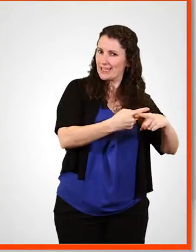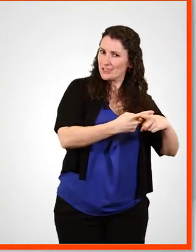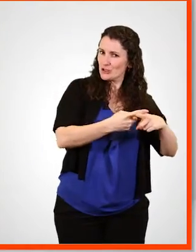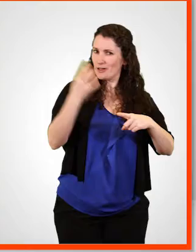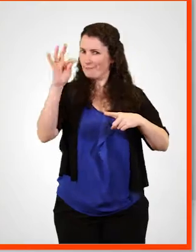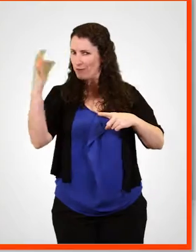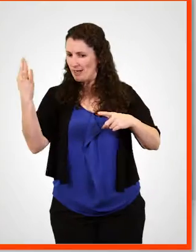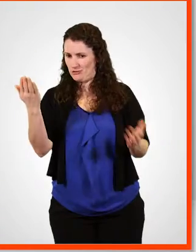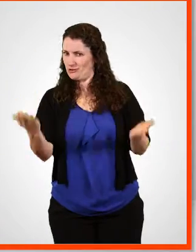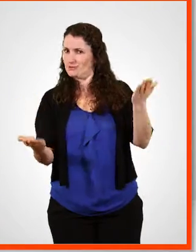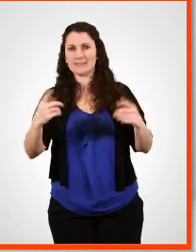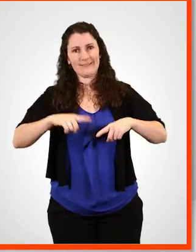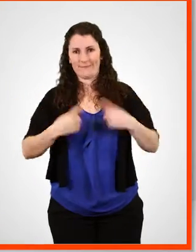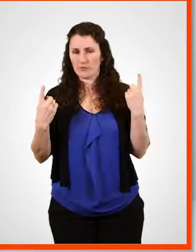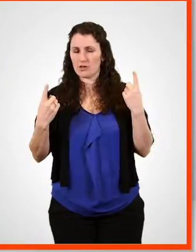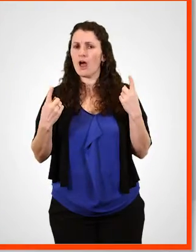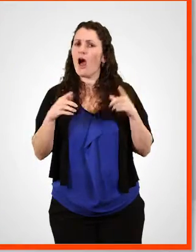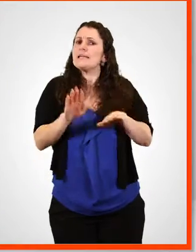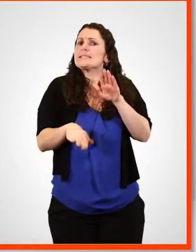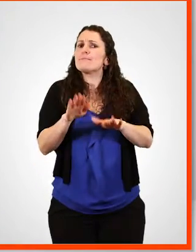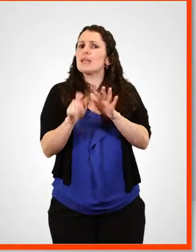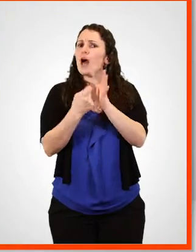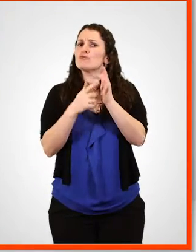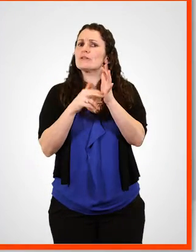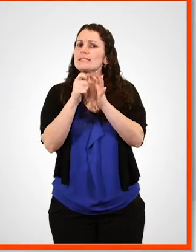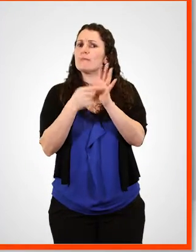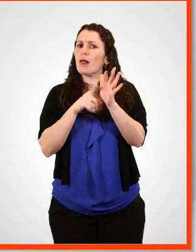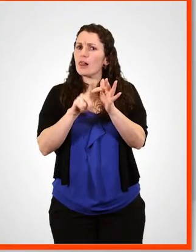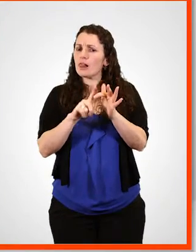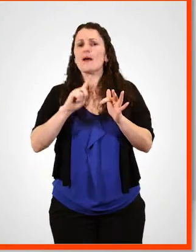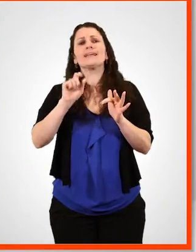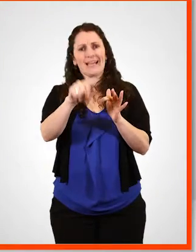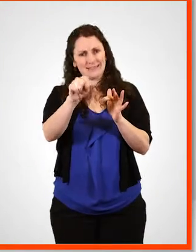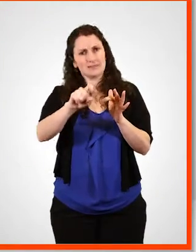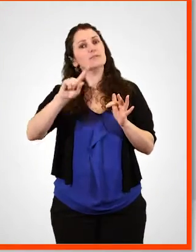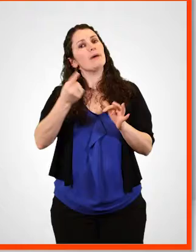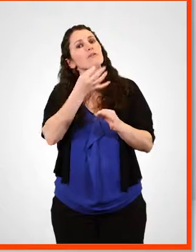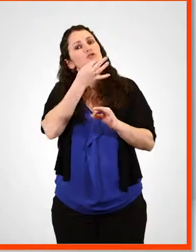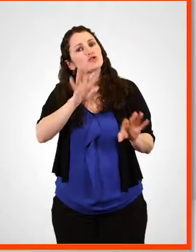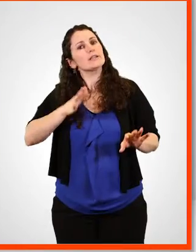So the principle is the same, but what children have to uncover or unpack is the particular relationships that apply